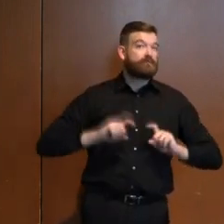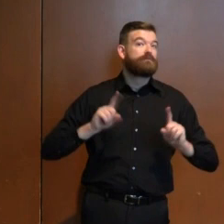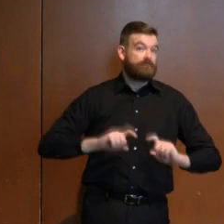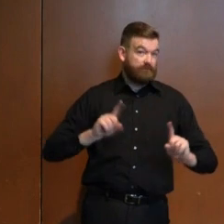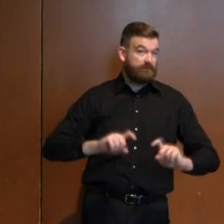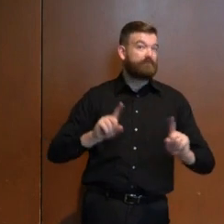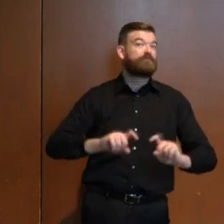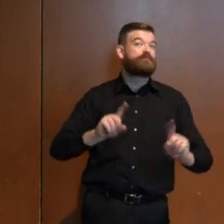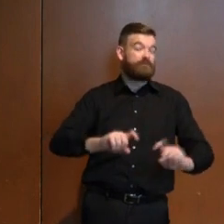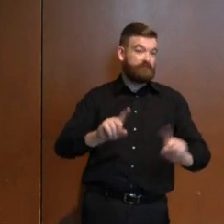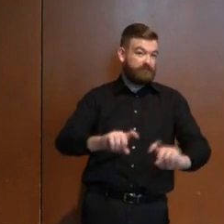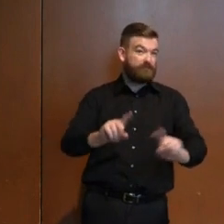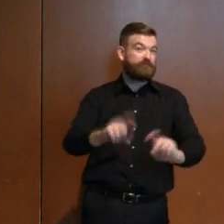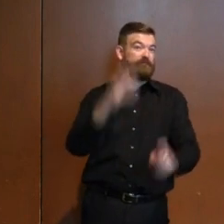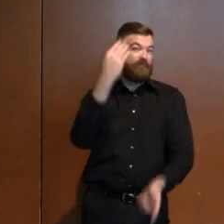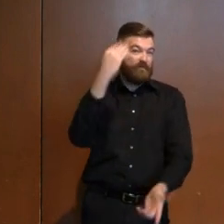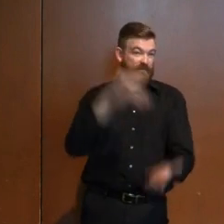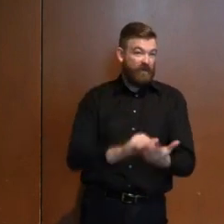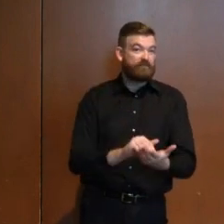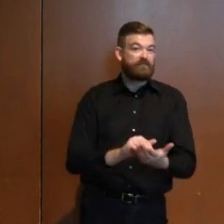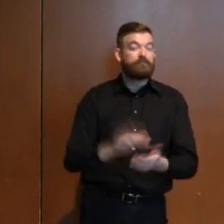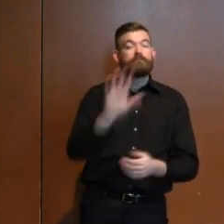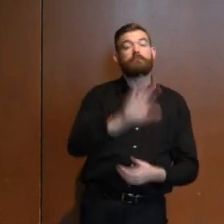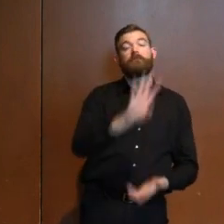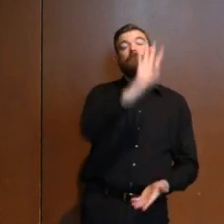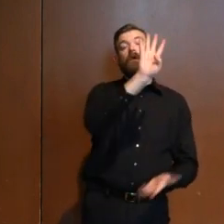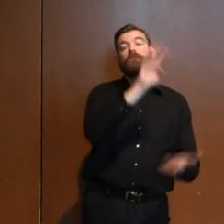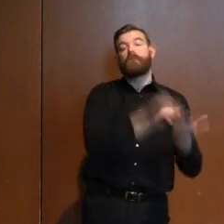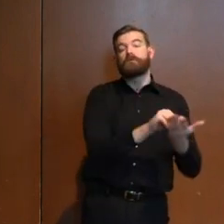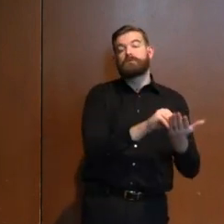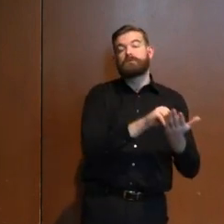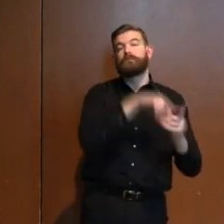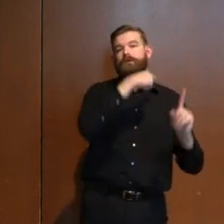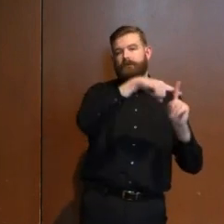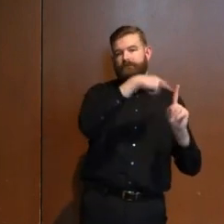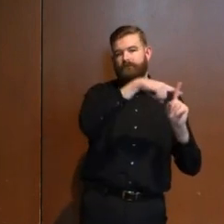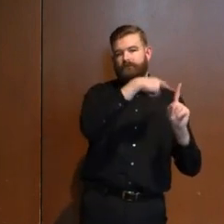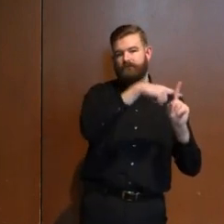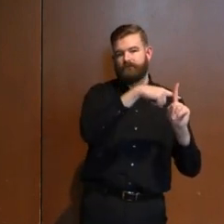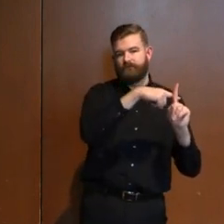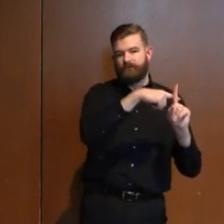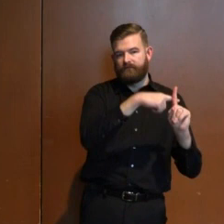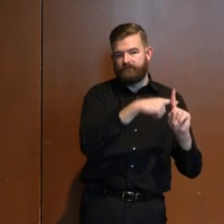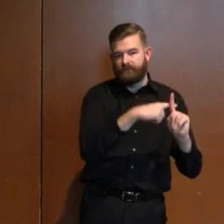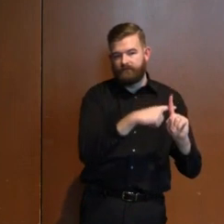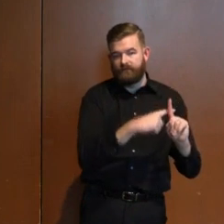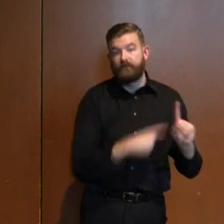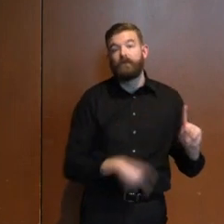RESULTS THAT WE HAVE RECEIVED. WE SO FAR HAVE HAD OVER 14,000 TESTS PERFORMED OF WHICH A